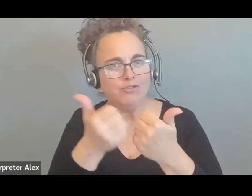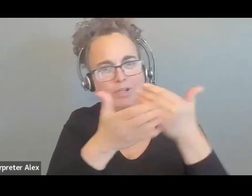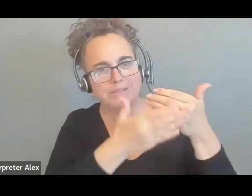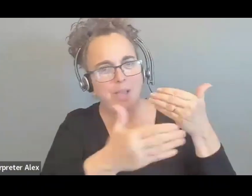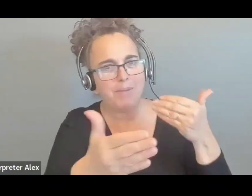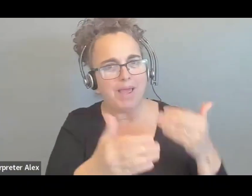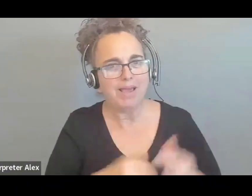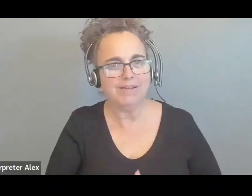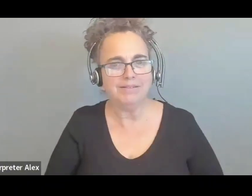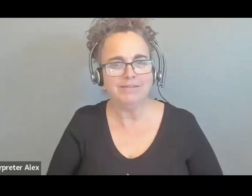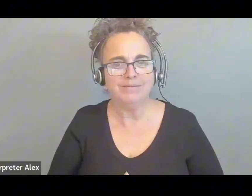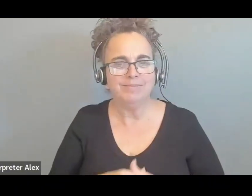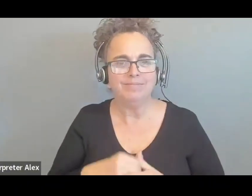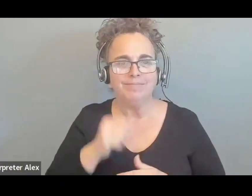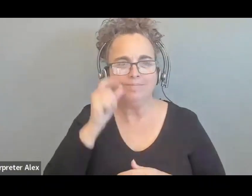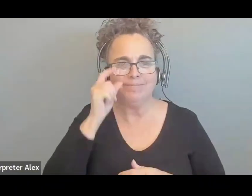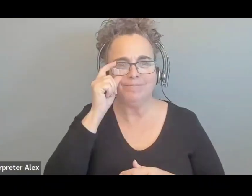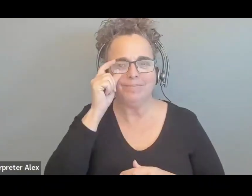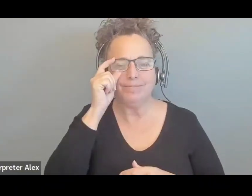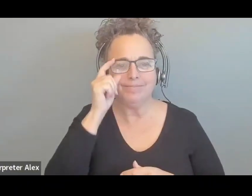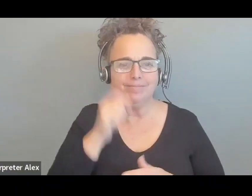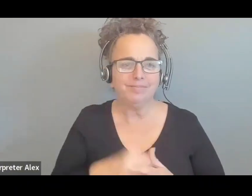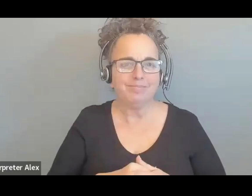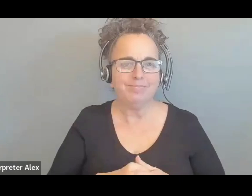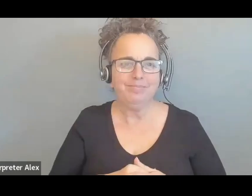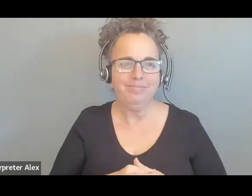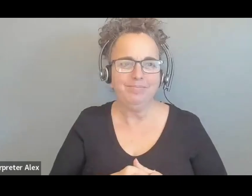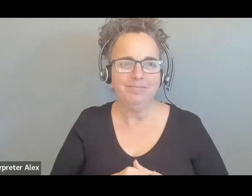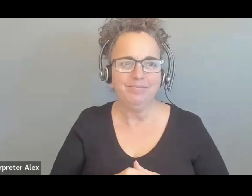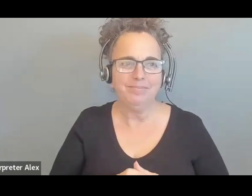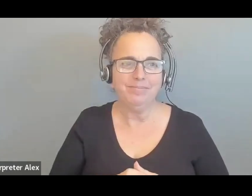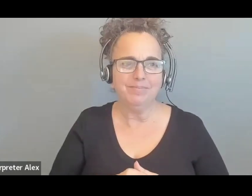Yeah, I think that, I think Kate, you summed it up.